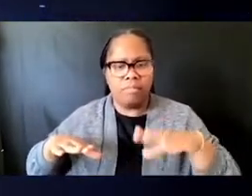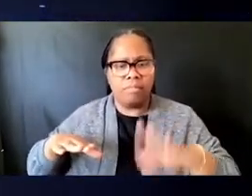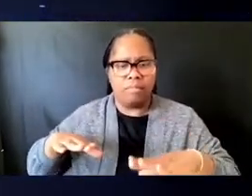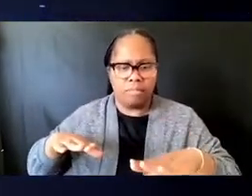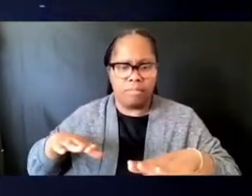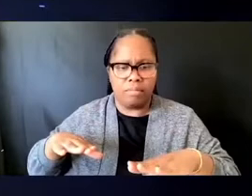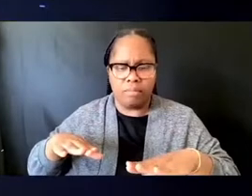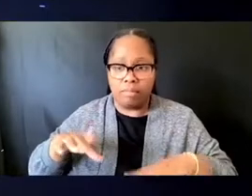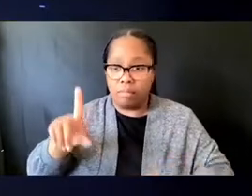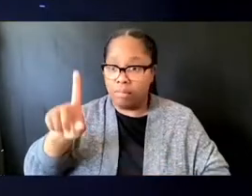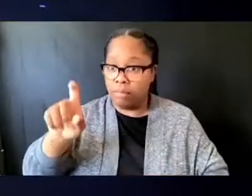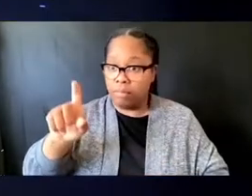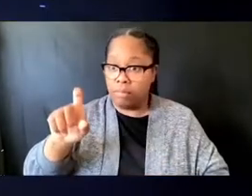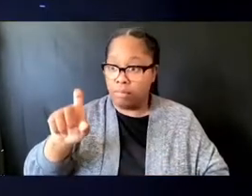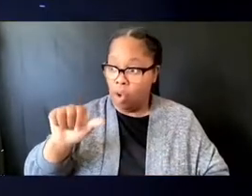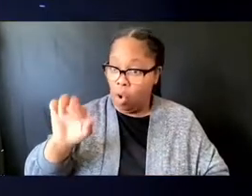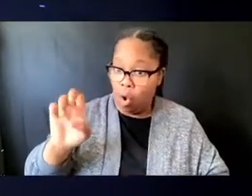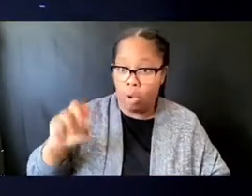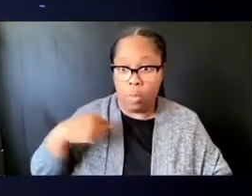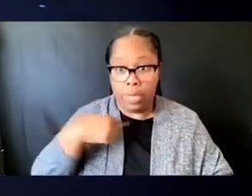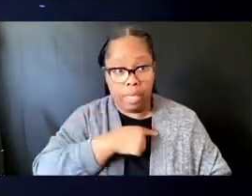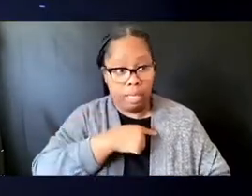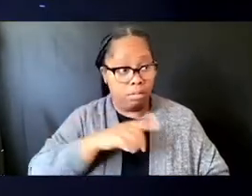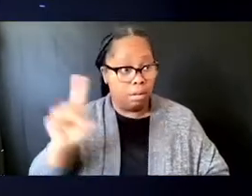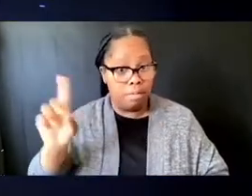Are we democracy? Not yet.